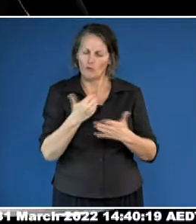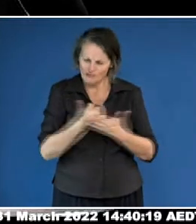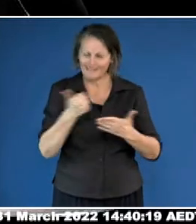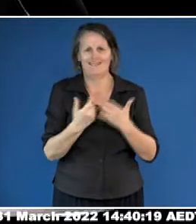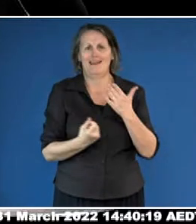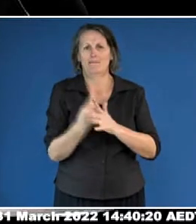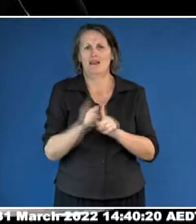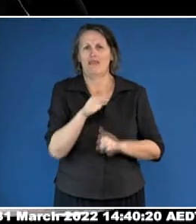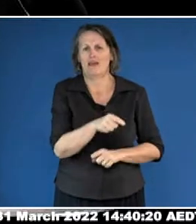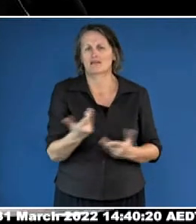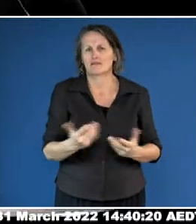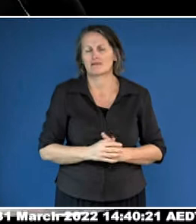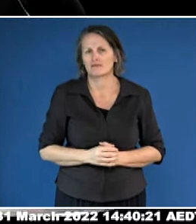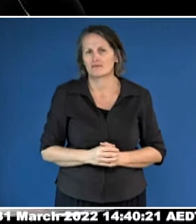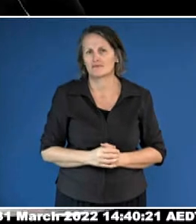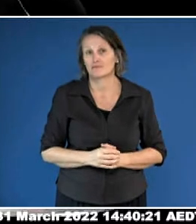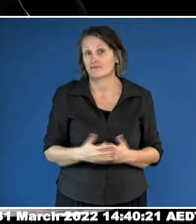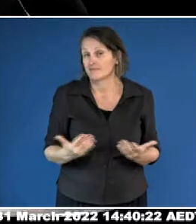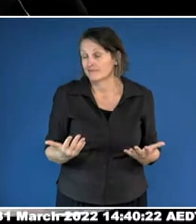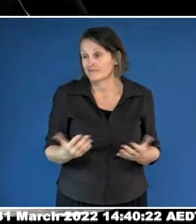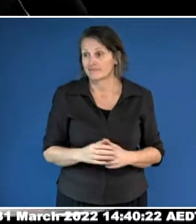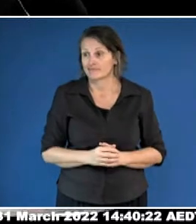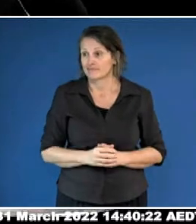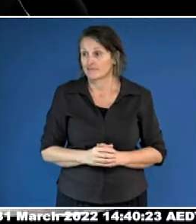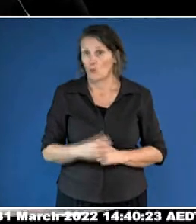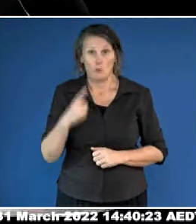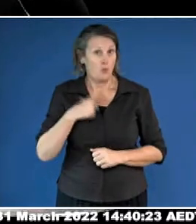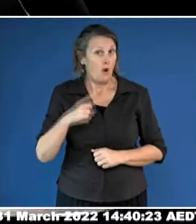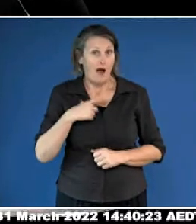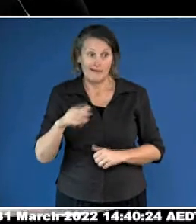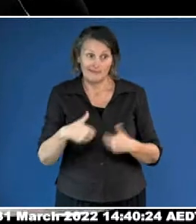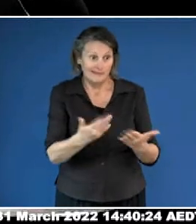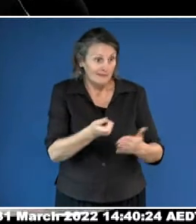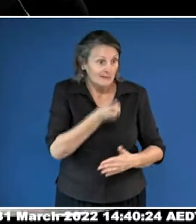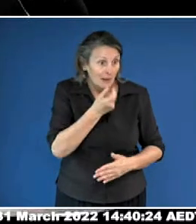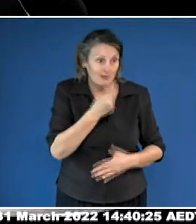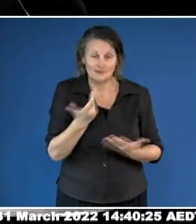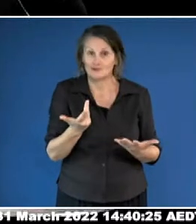Yes, but in whatever context setting, reason for use, WWDA very strong believes that